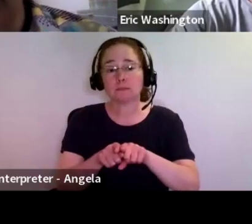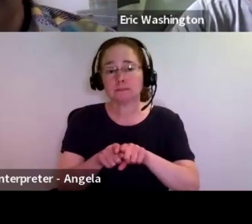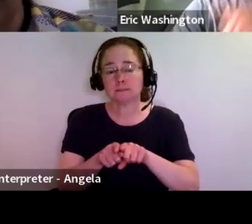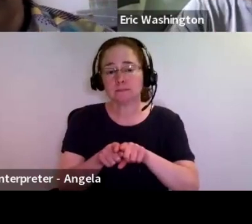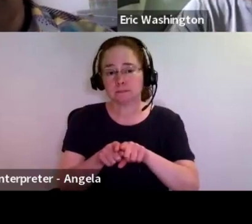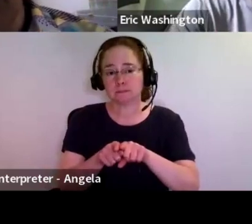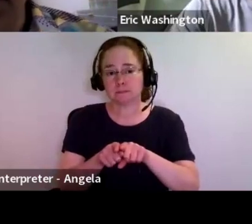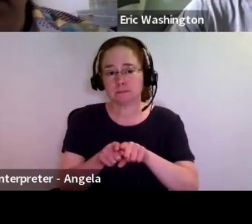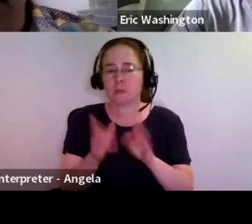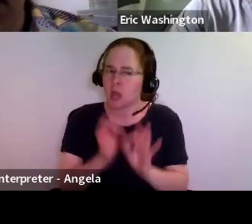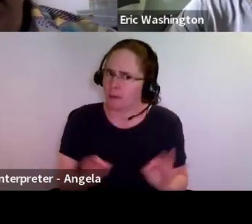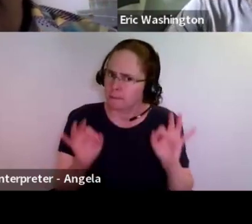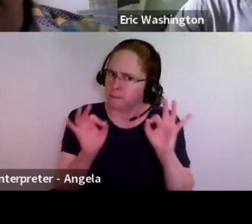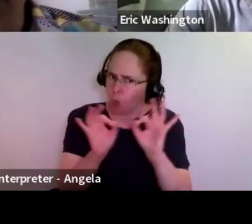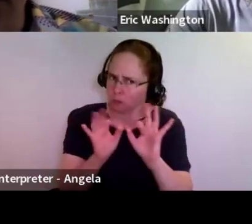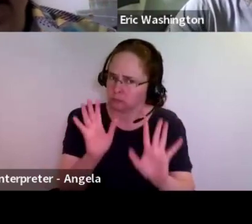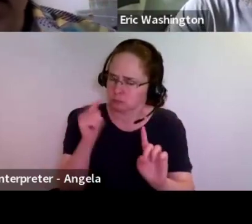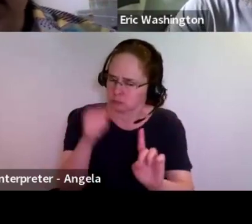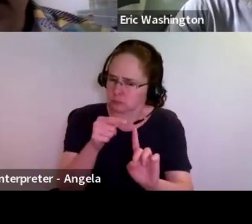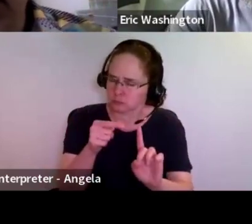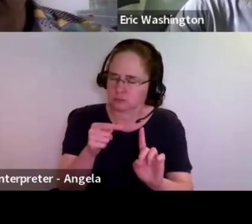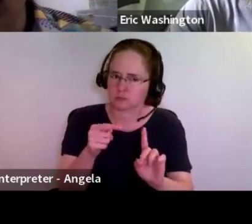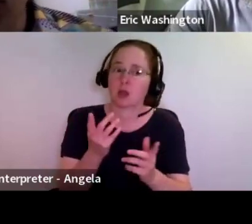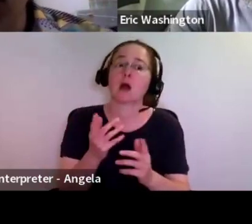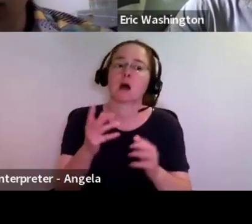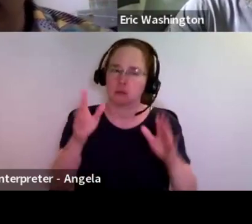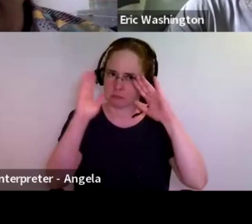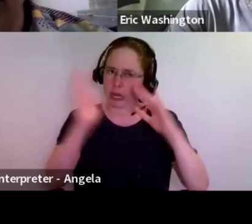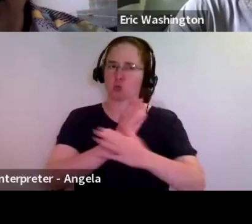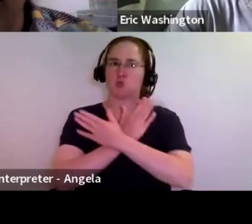think that this is the important part of rest, to rest, that it's